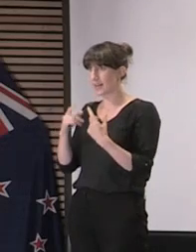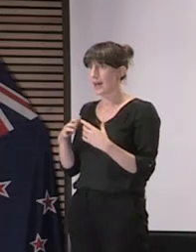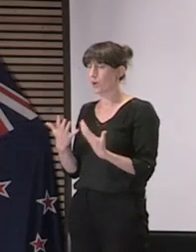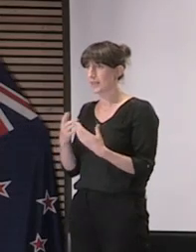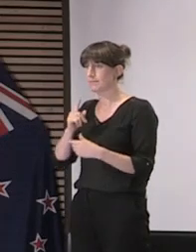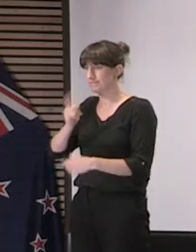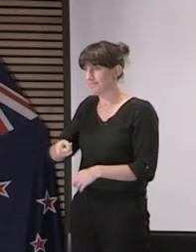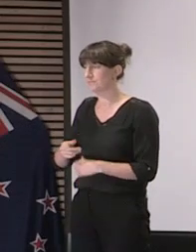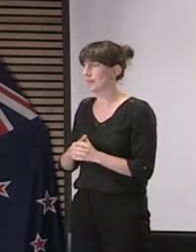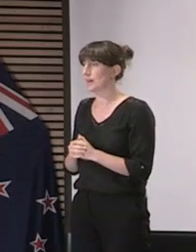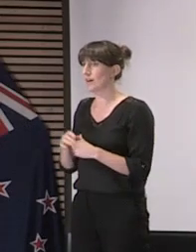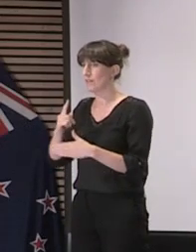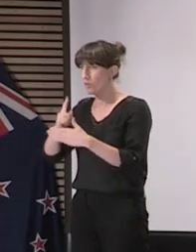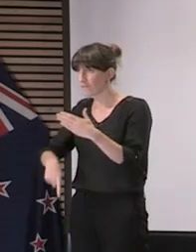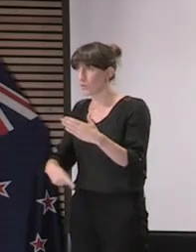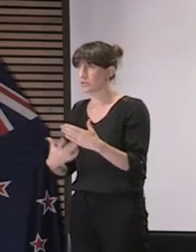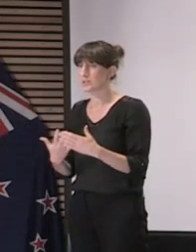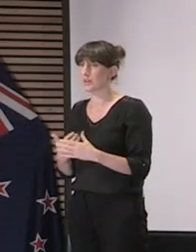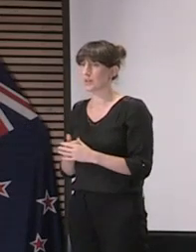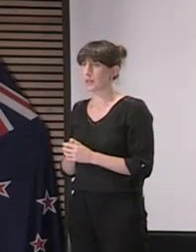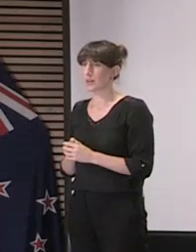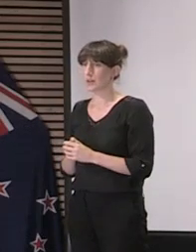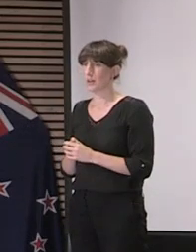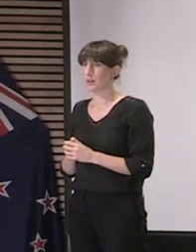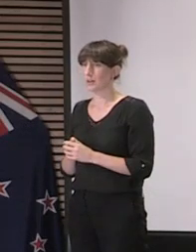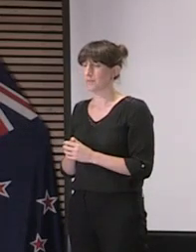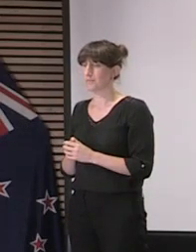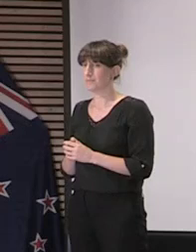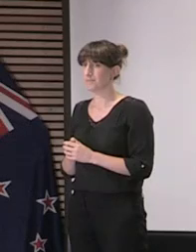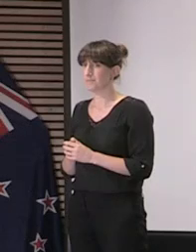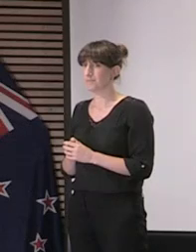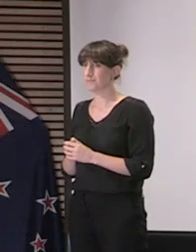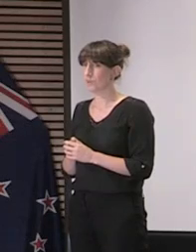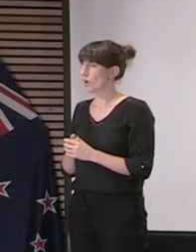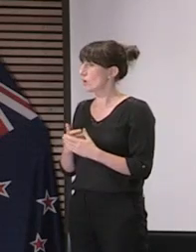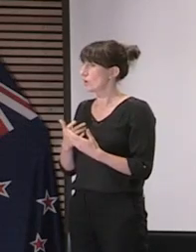represent either a tightening of the settings or a signal